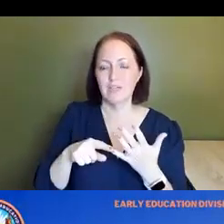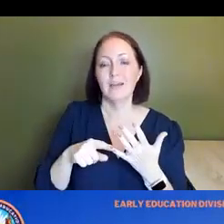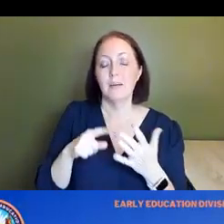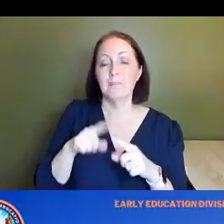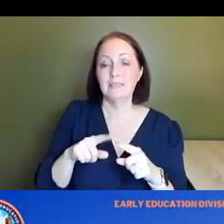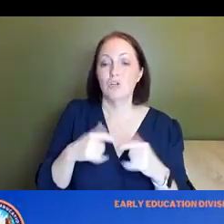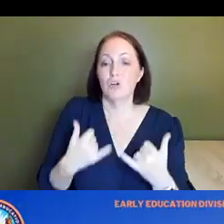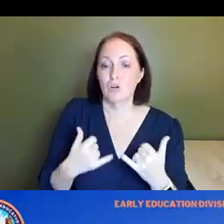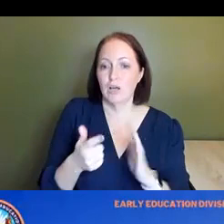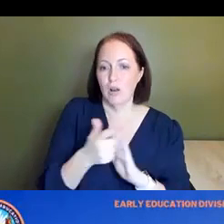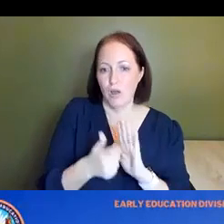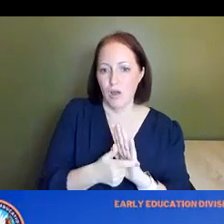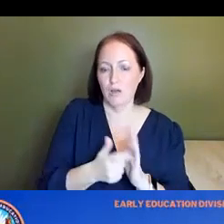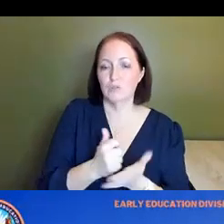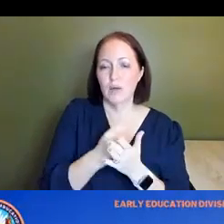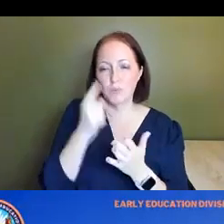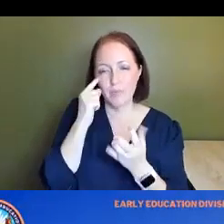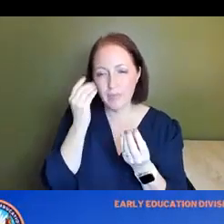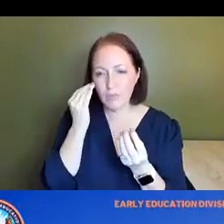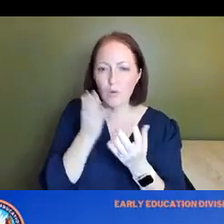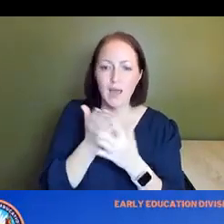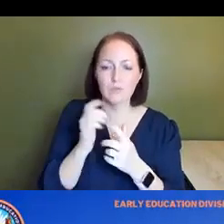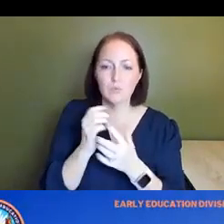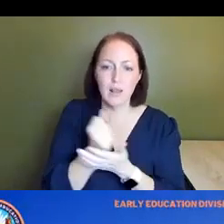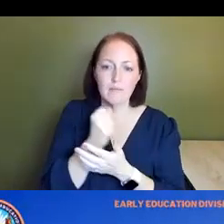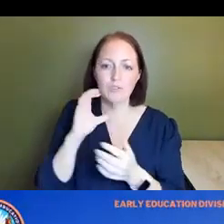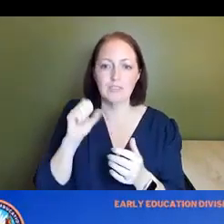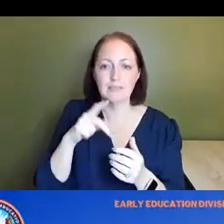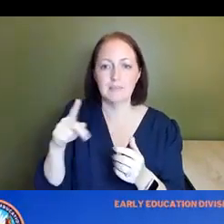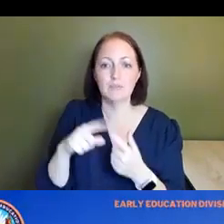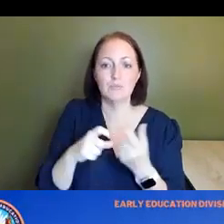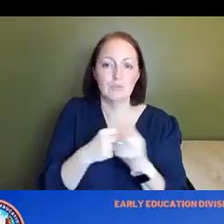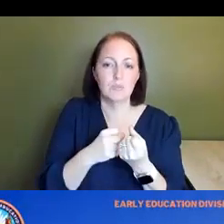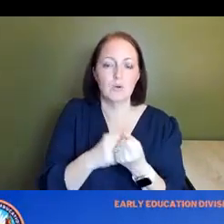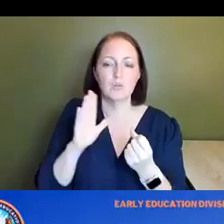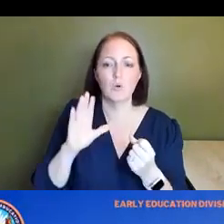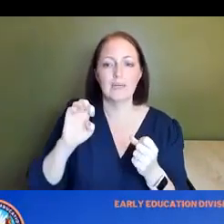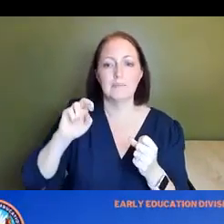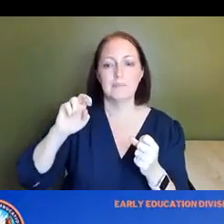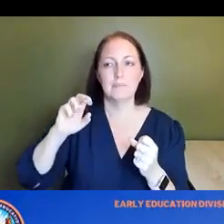to help you think through how to leverage CSPP to support your UPK efforts. So one thing